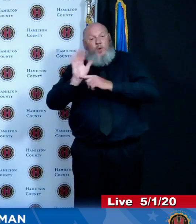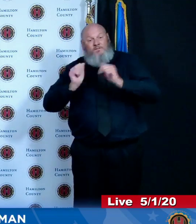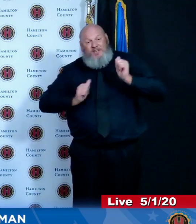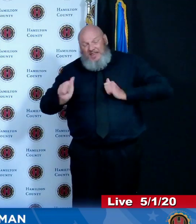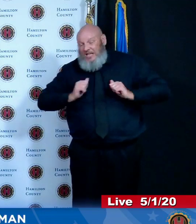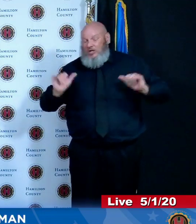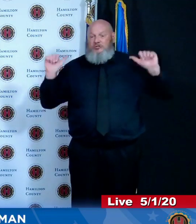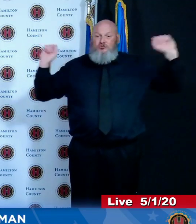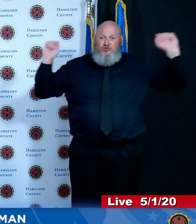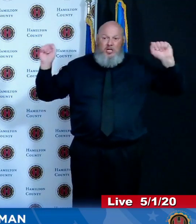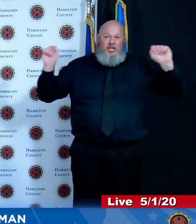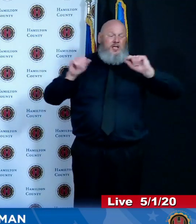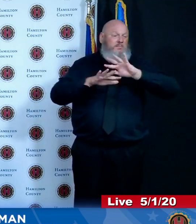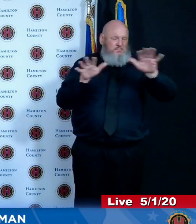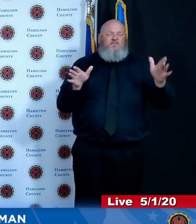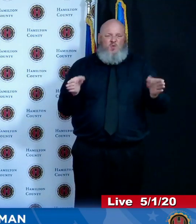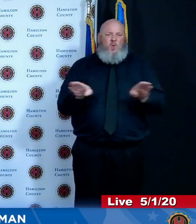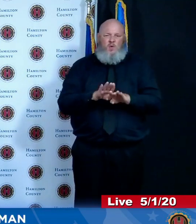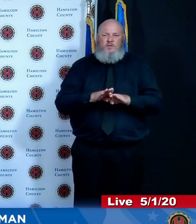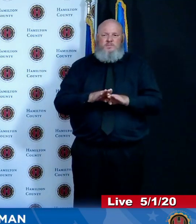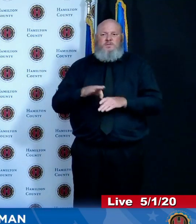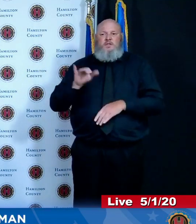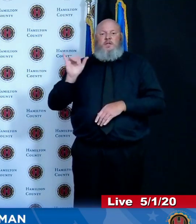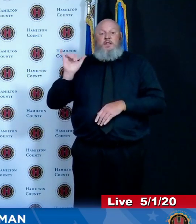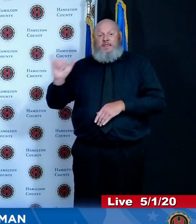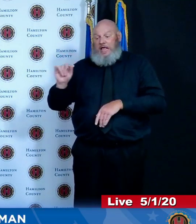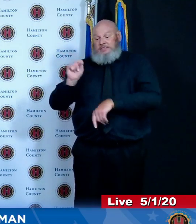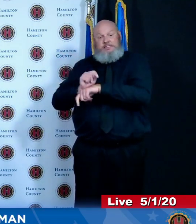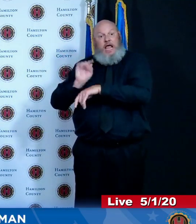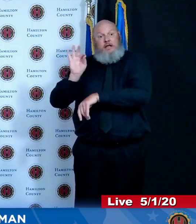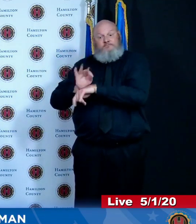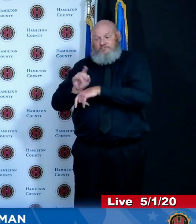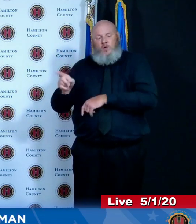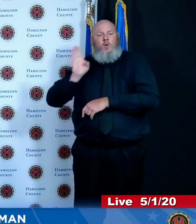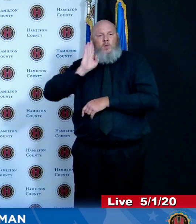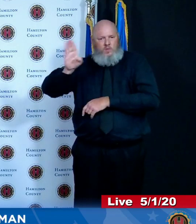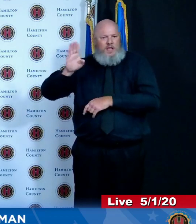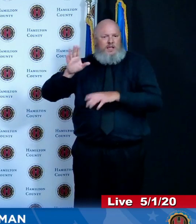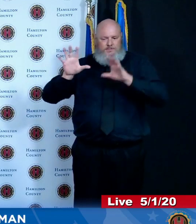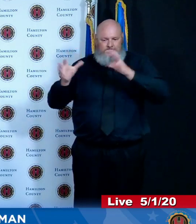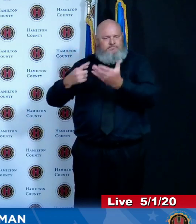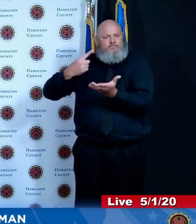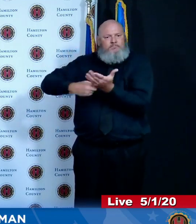ways to get these businesses up and going as well just to finish up here I